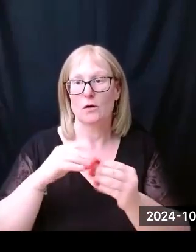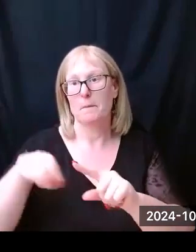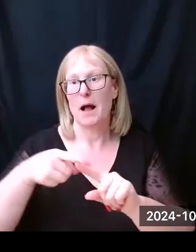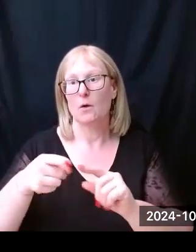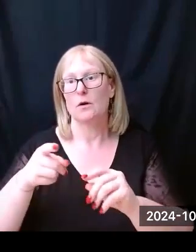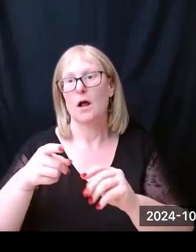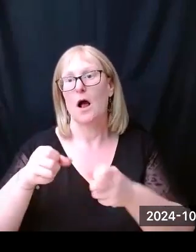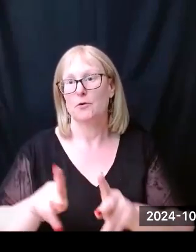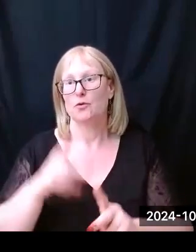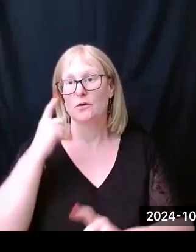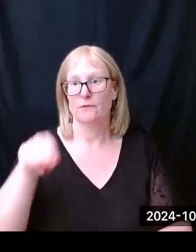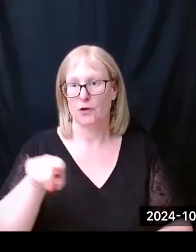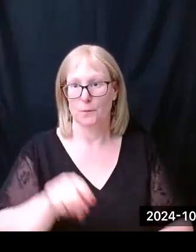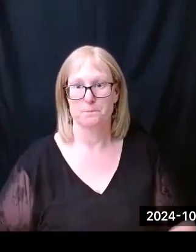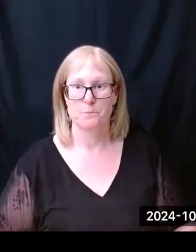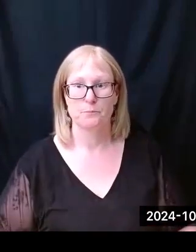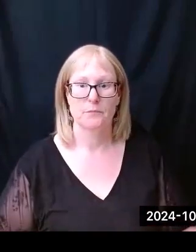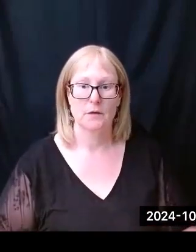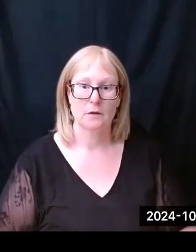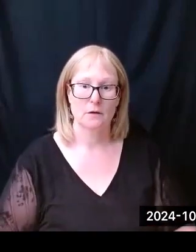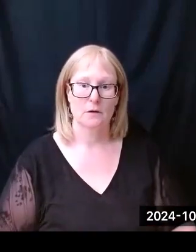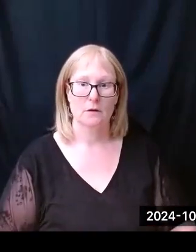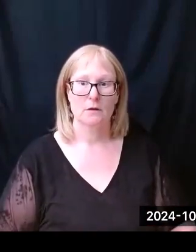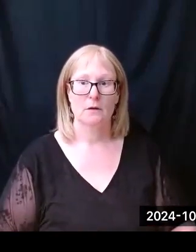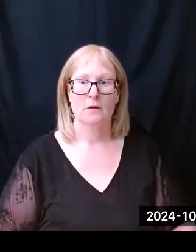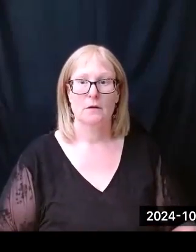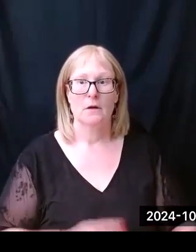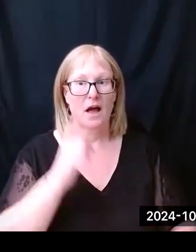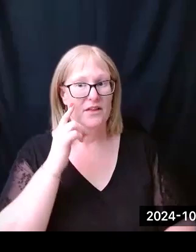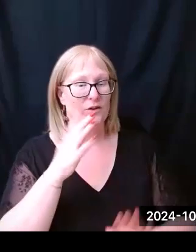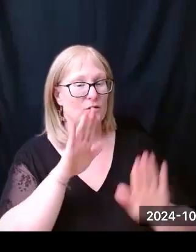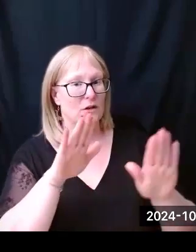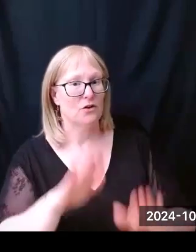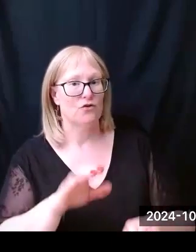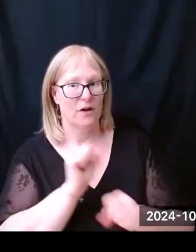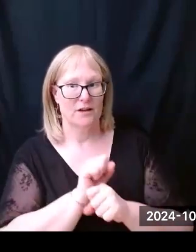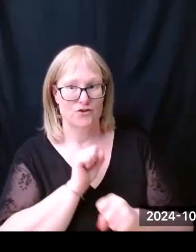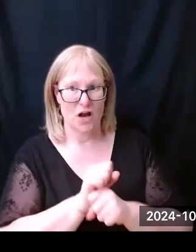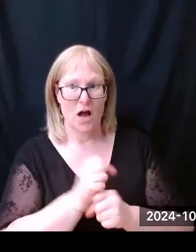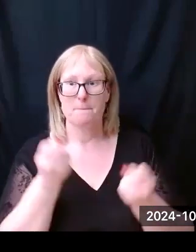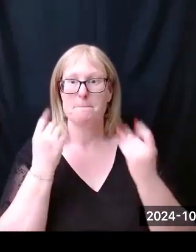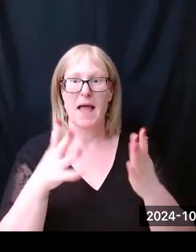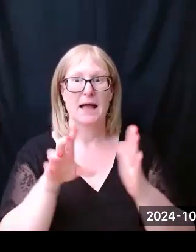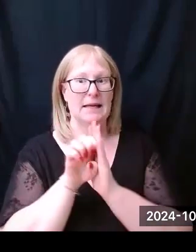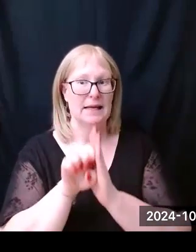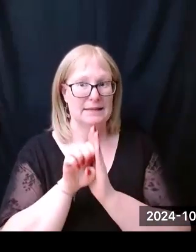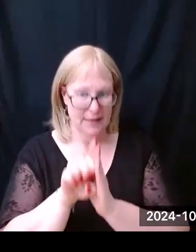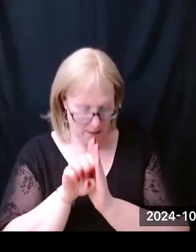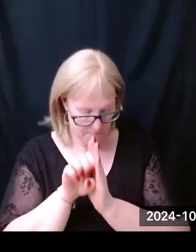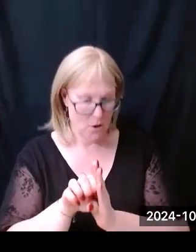Thank you. I think you did a great job tonight by using lots of examples from little ones all the way up to our teenagers.